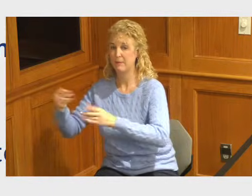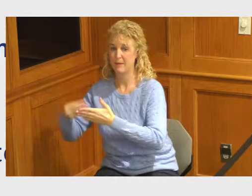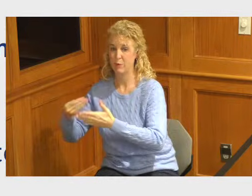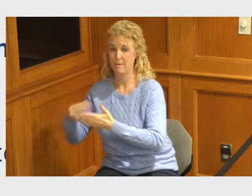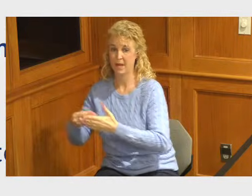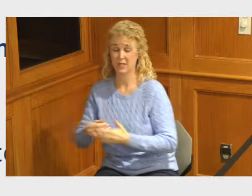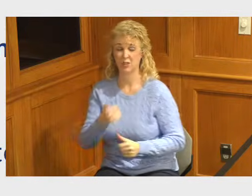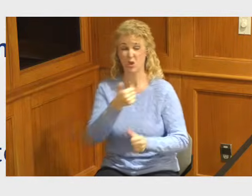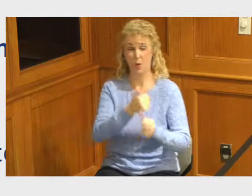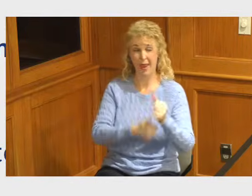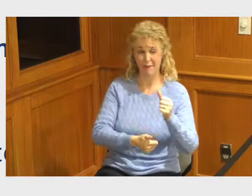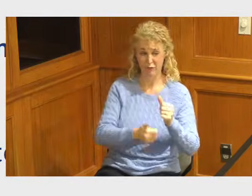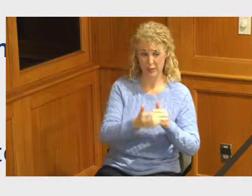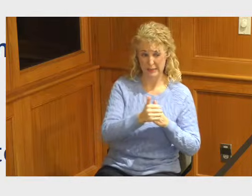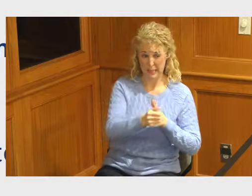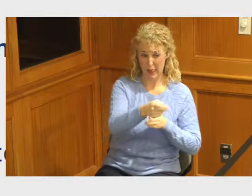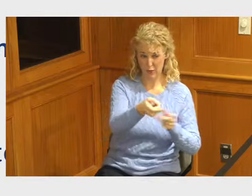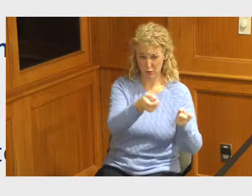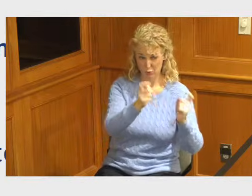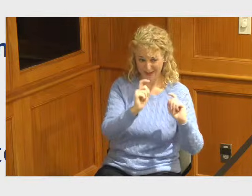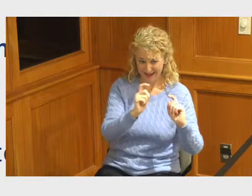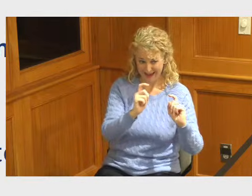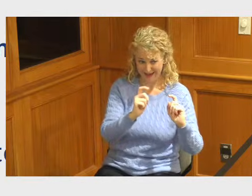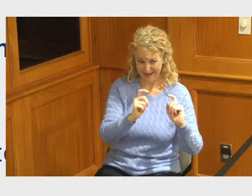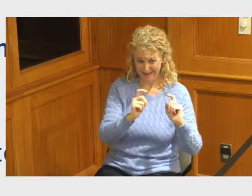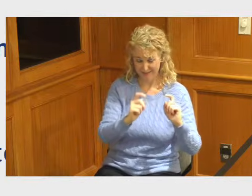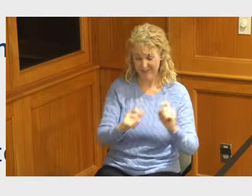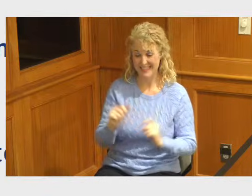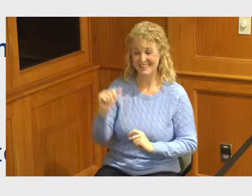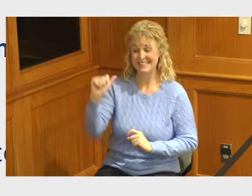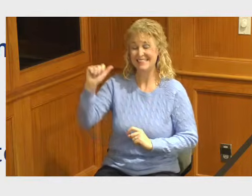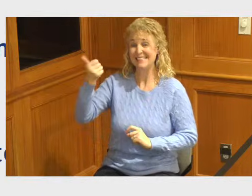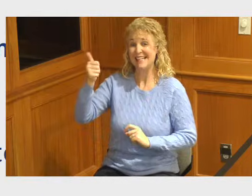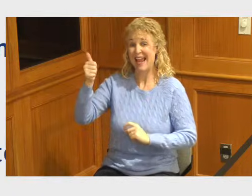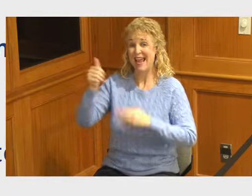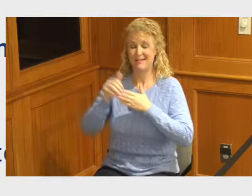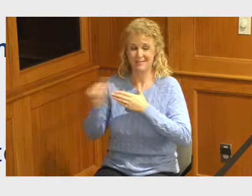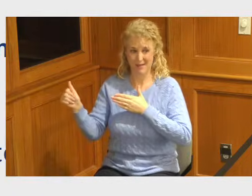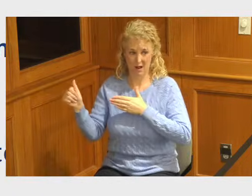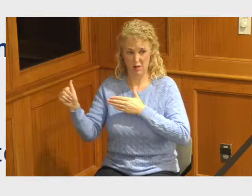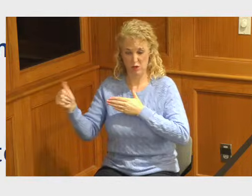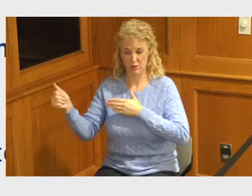you all committed there was $10.68 68 dollars of other money coming into projects which is the